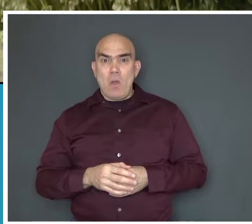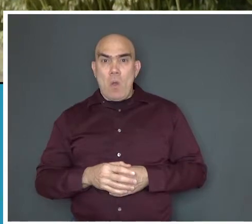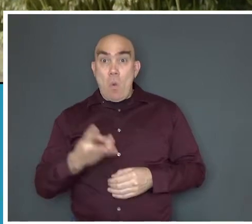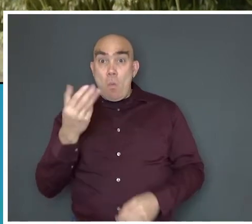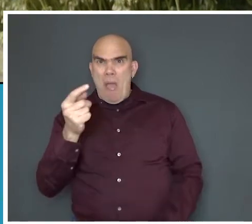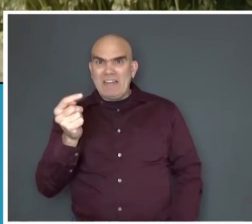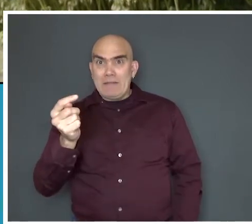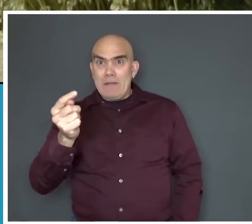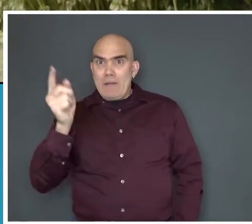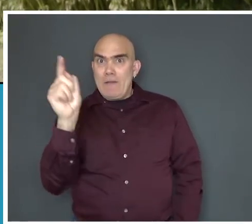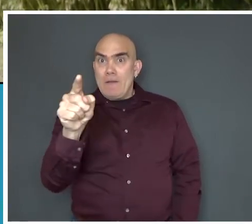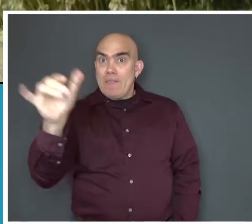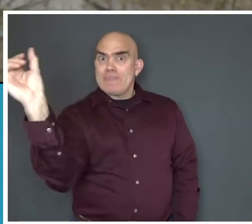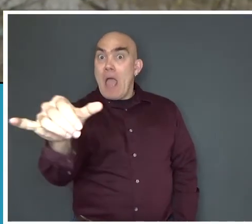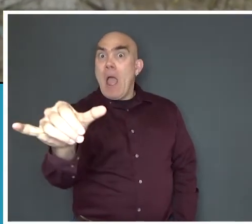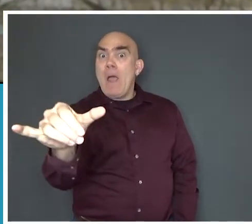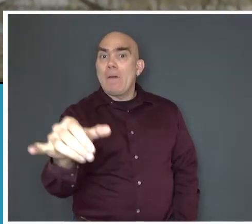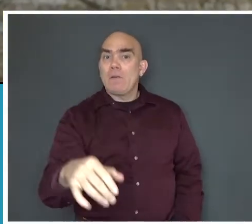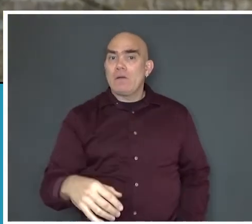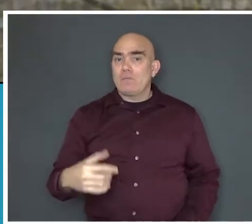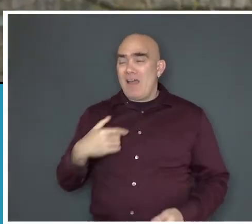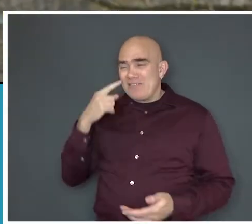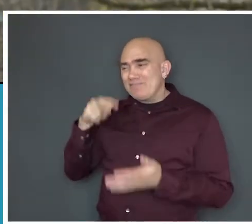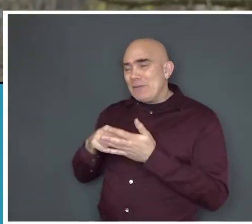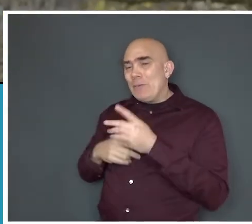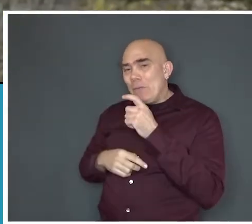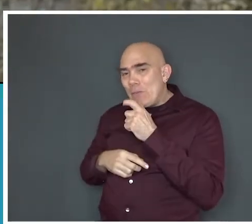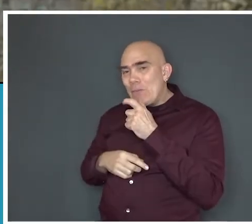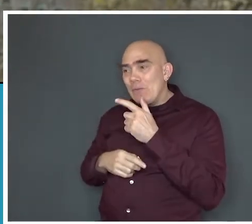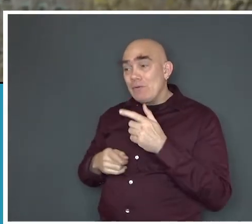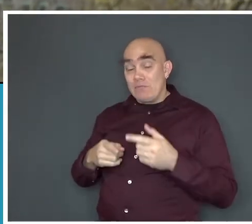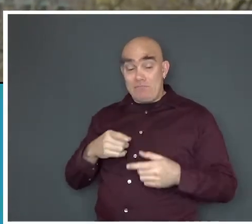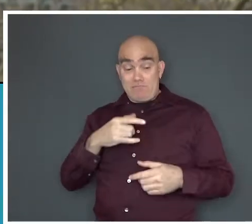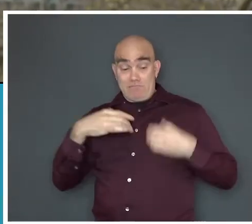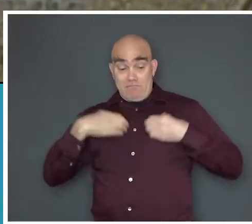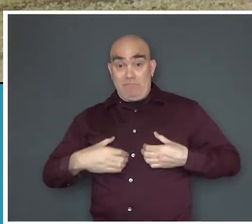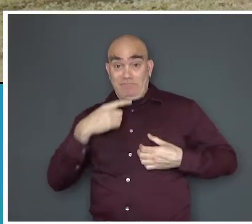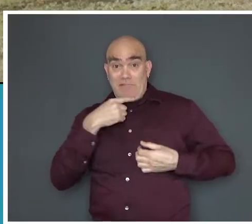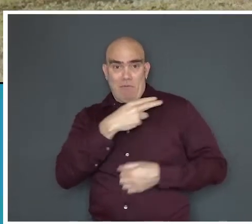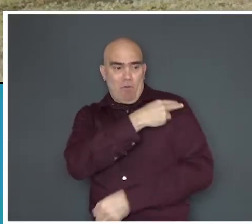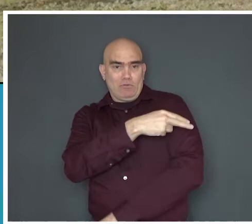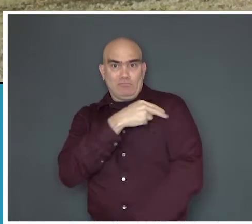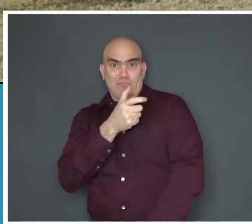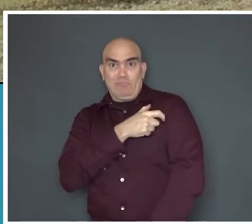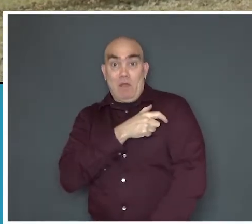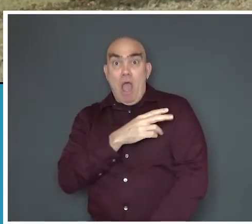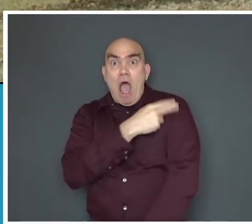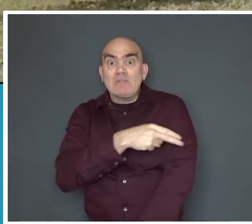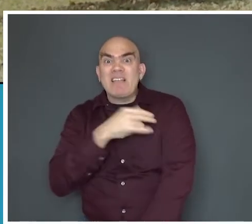What was that? I think you mean who? His vest said hospital. Hospital? (gasps)